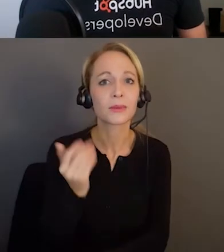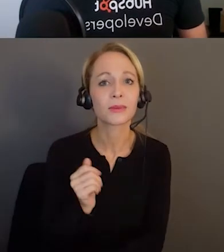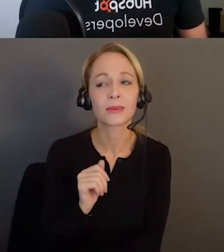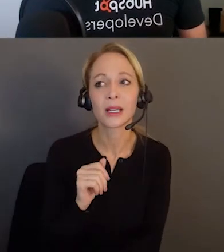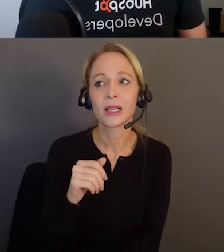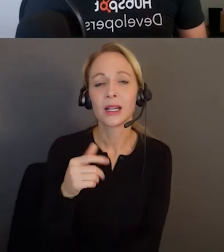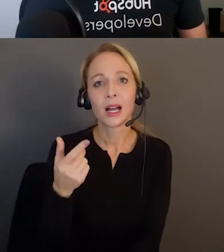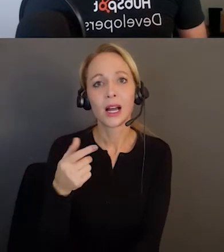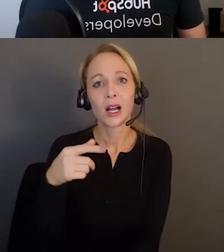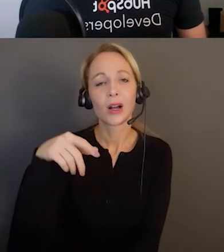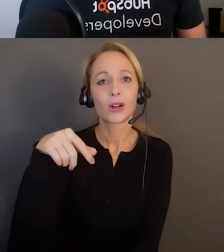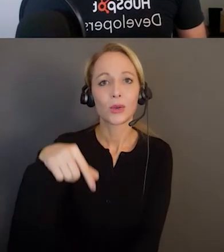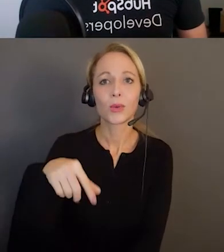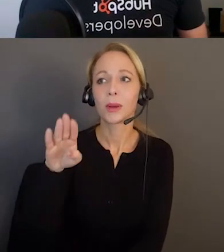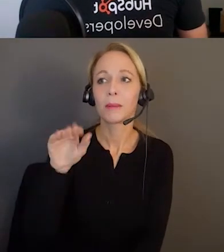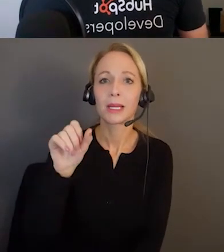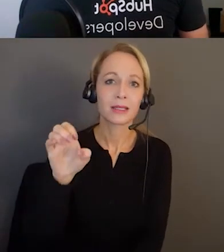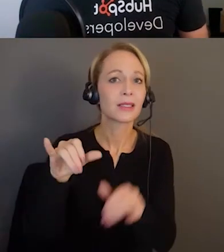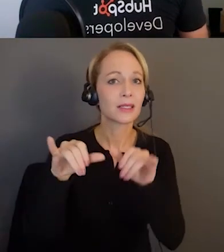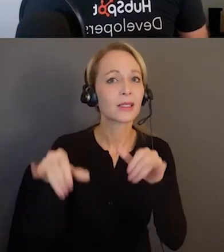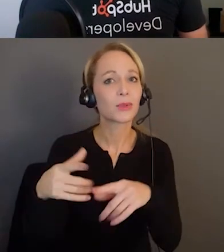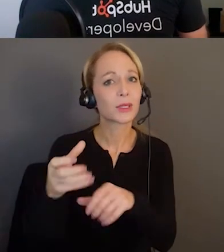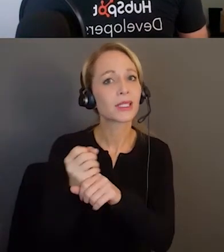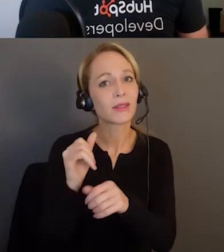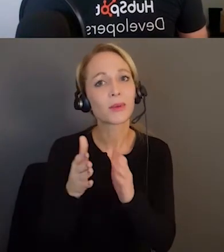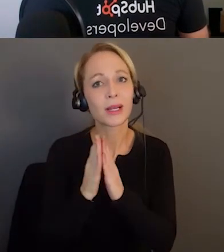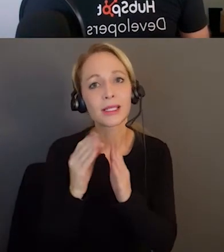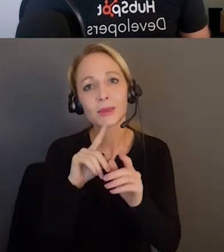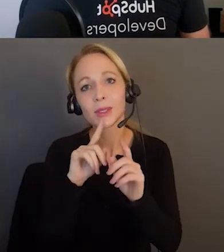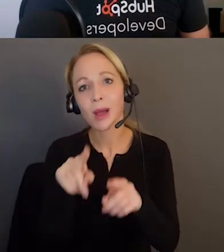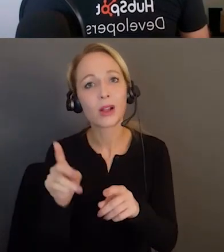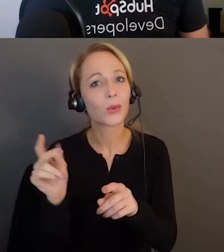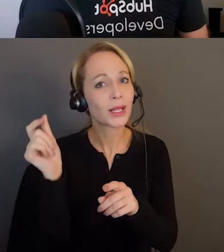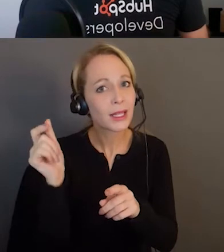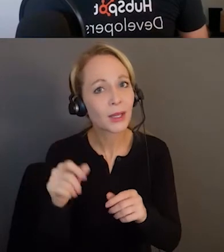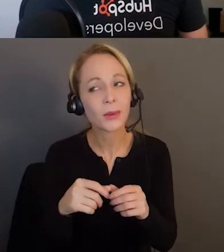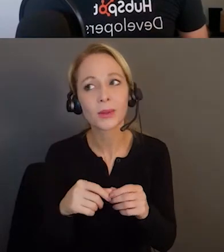A Q-BASED SYSTEM TO RECEIVE THOSE REQUESTS AND RESPOND TO QUICKLY.